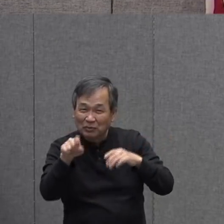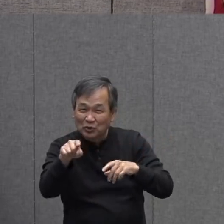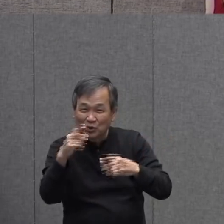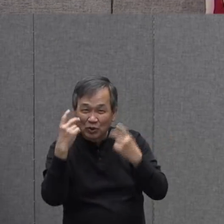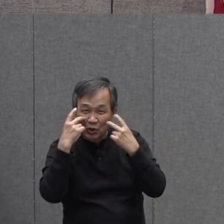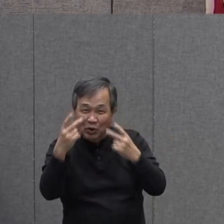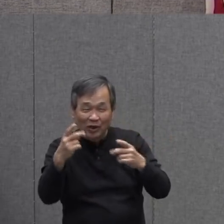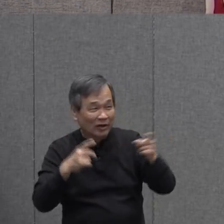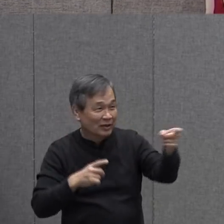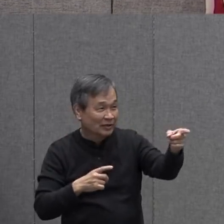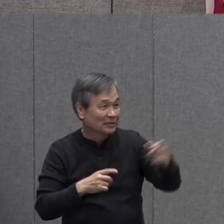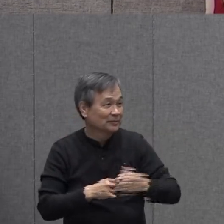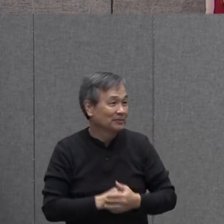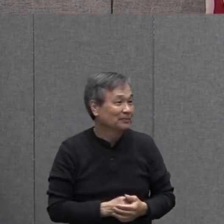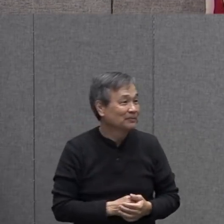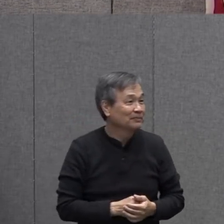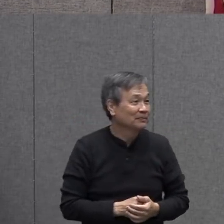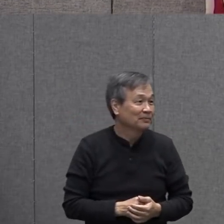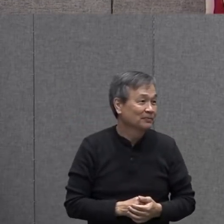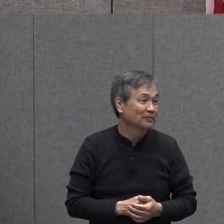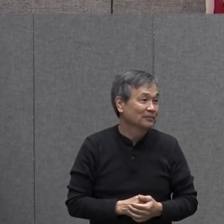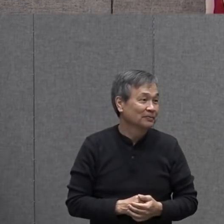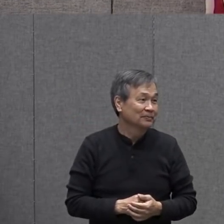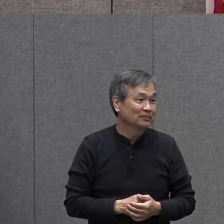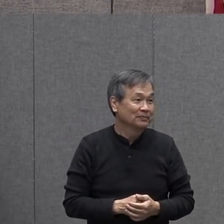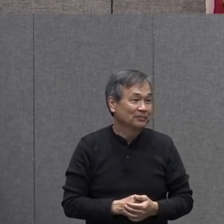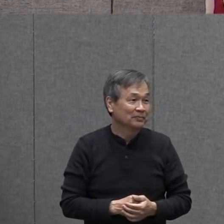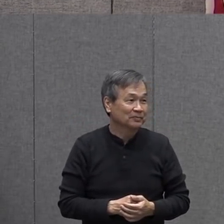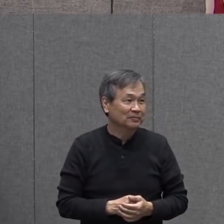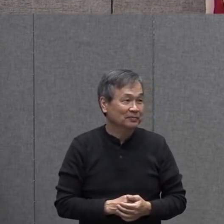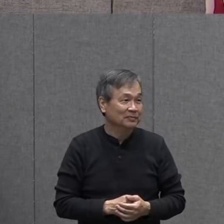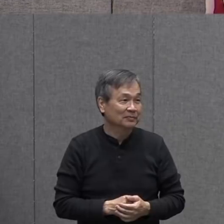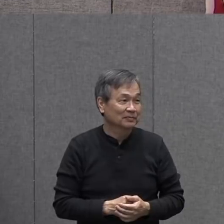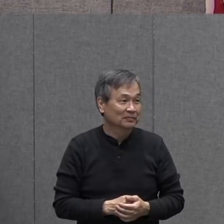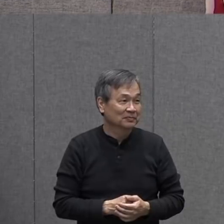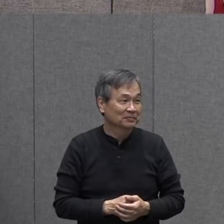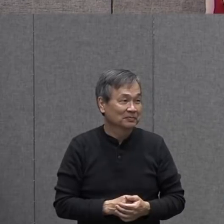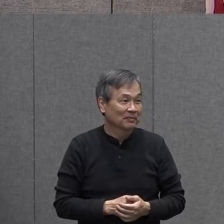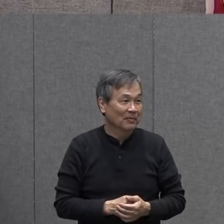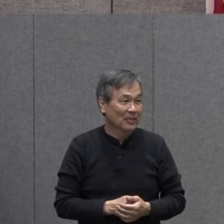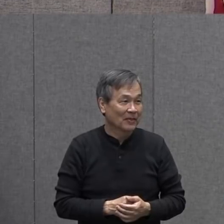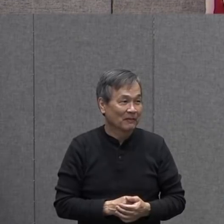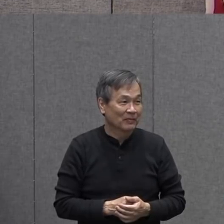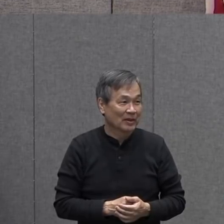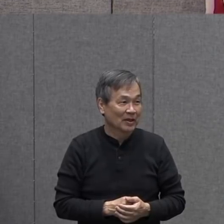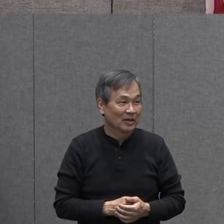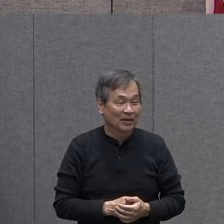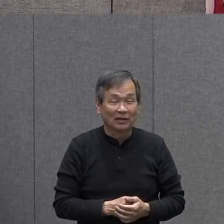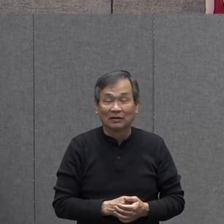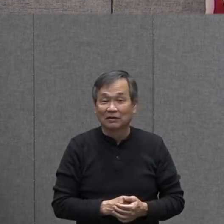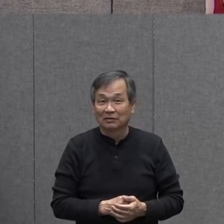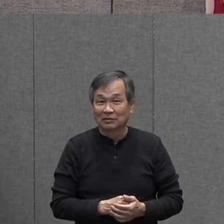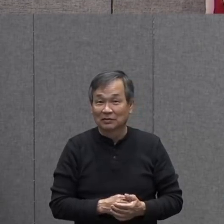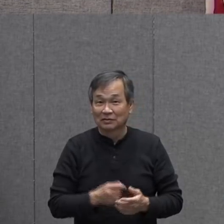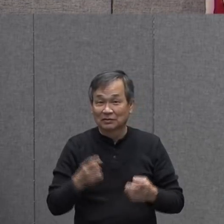that has some openings, and again, I have these wheels in here that look like gears